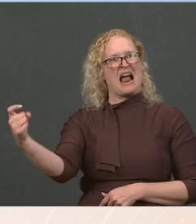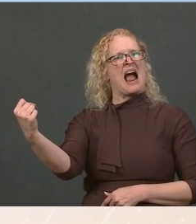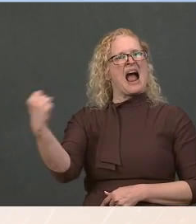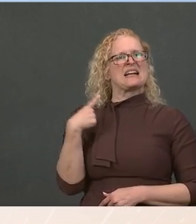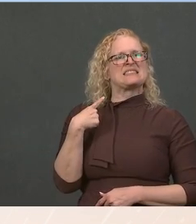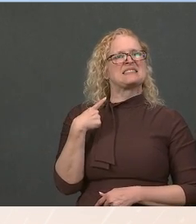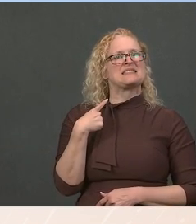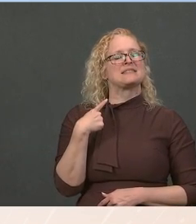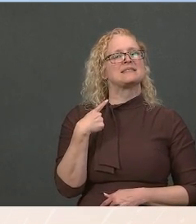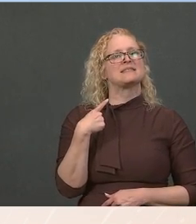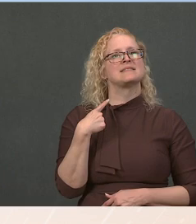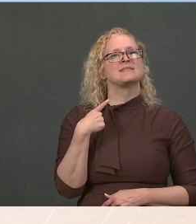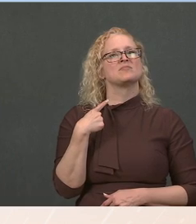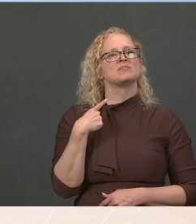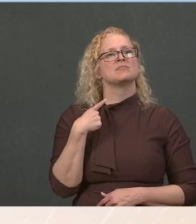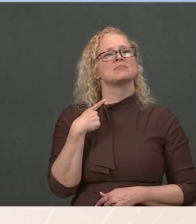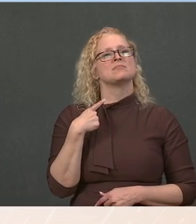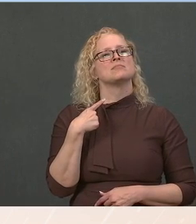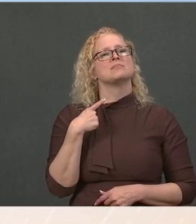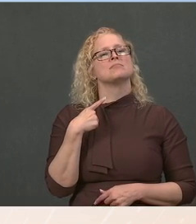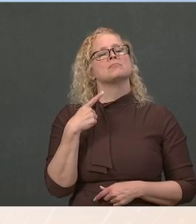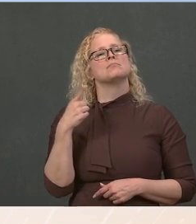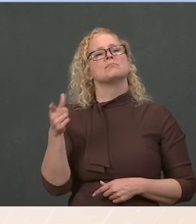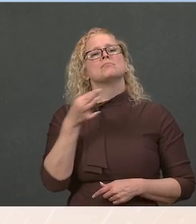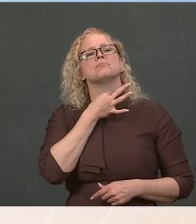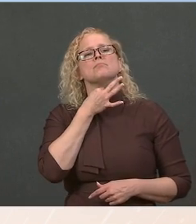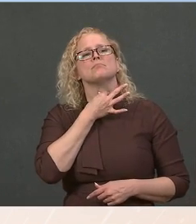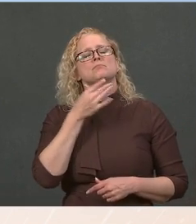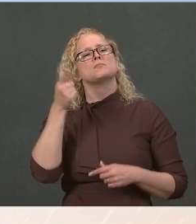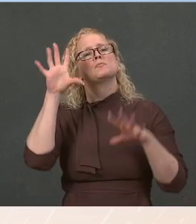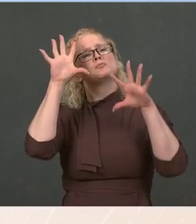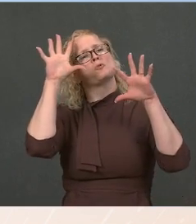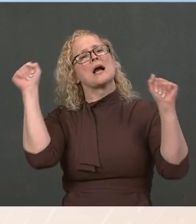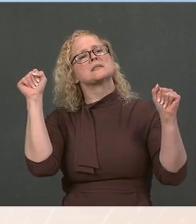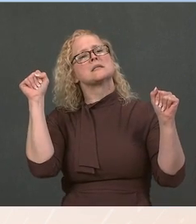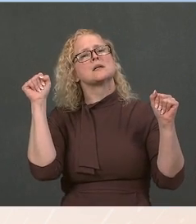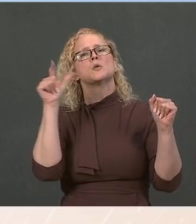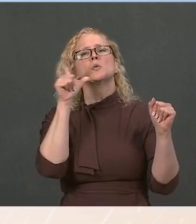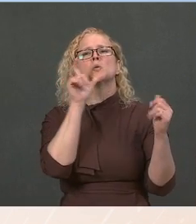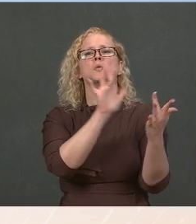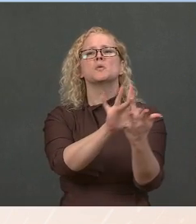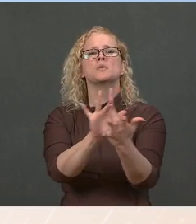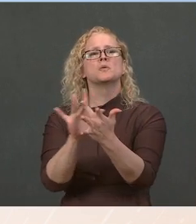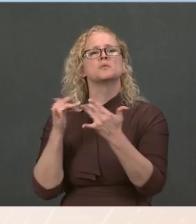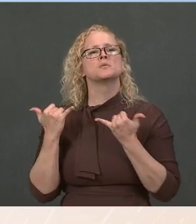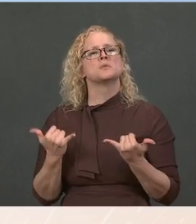has reached out to today in his push to get Build Back Better and BIF to the finish line?